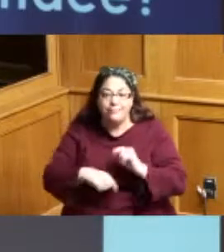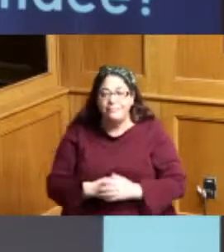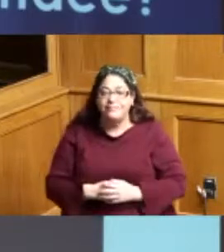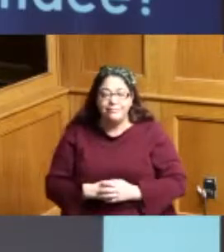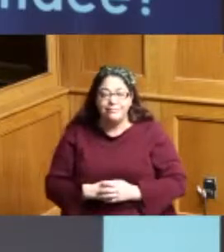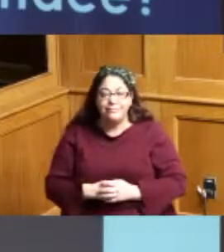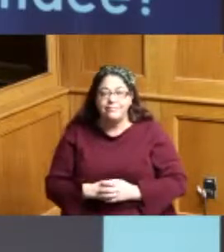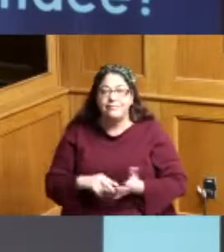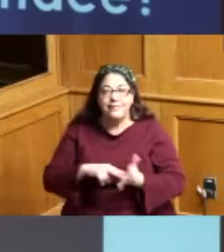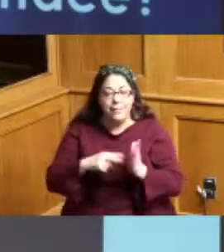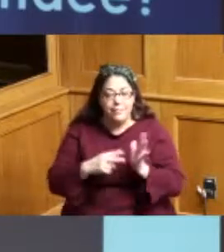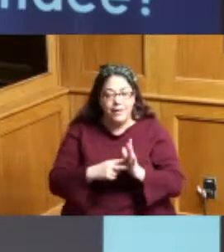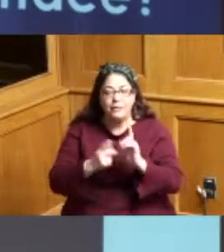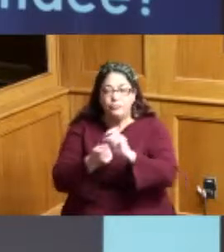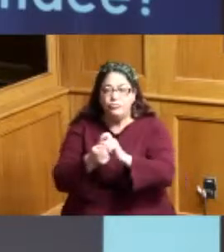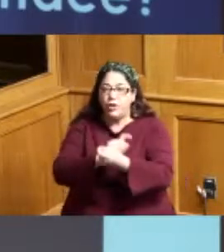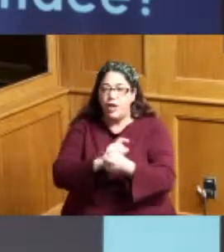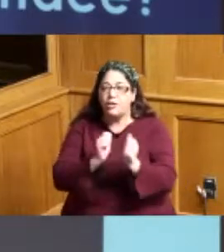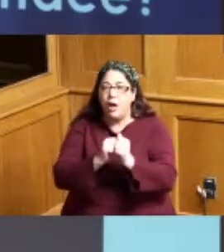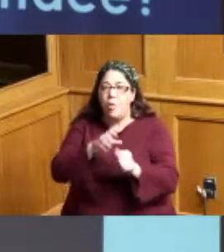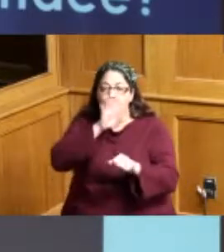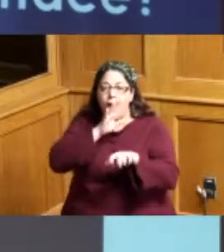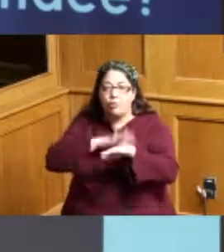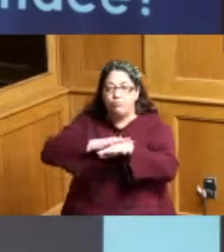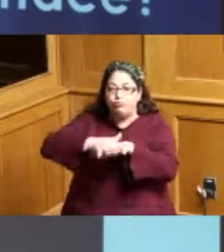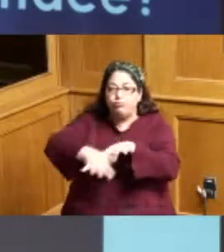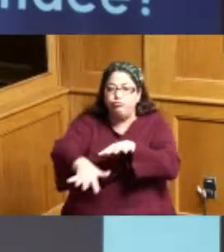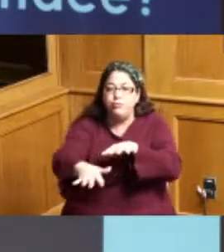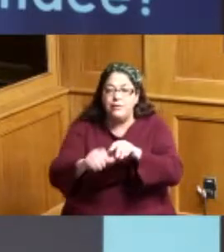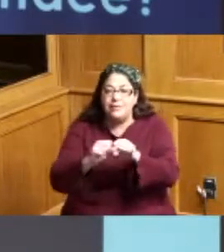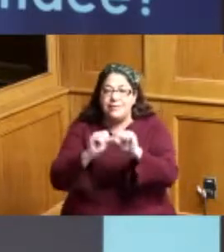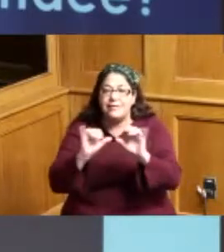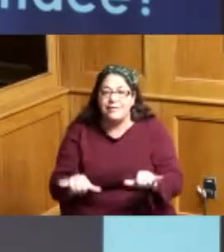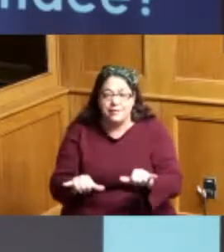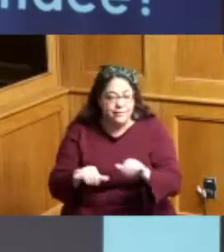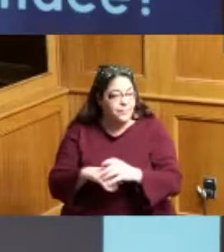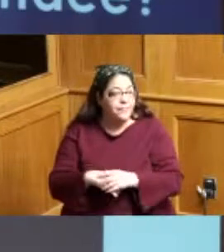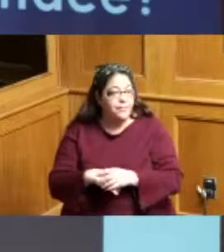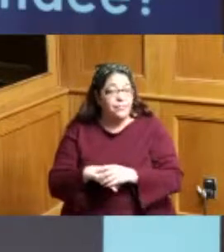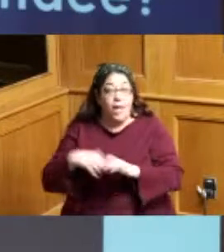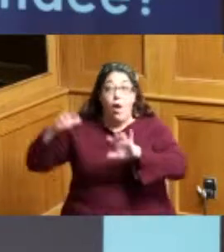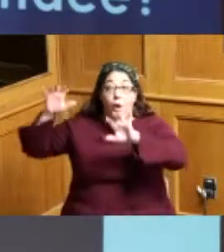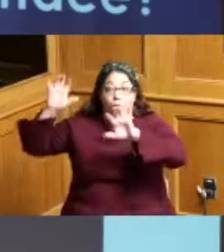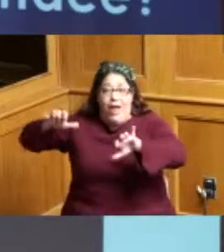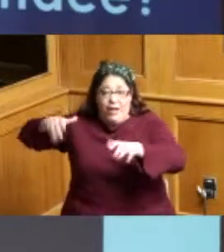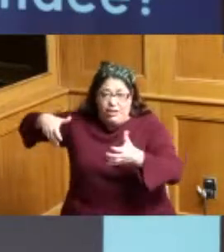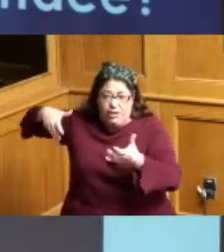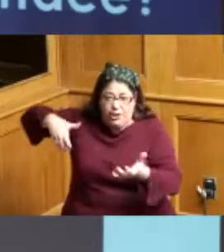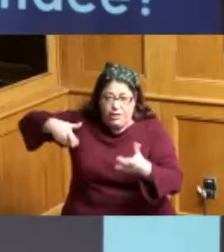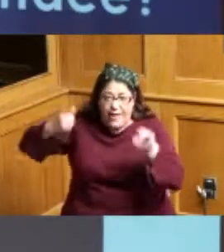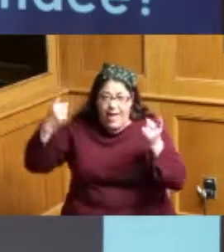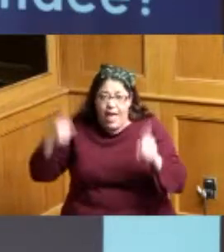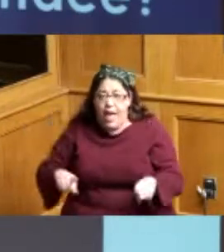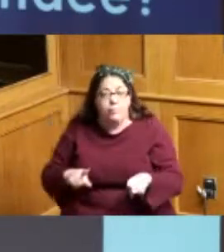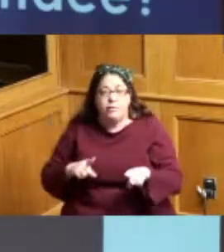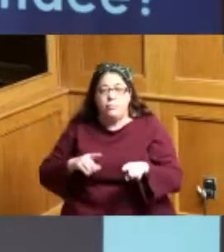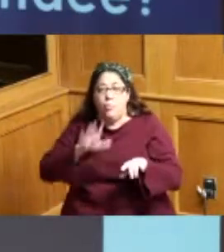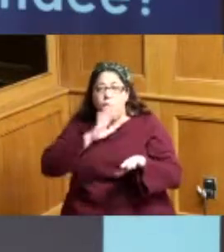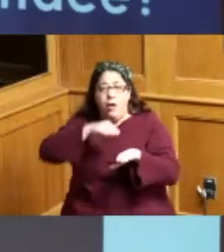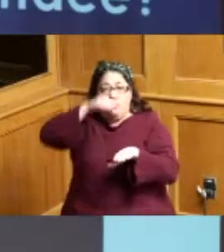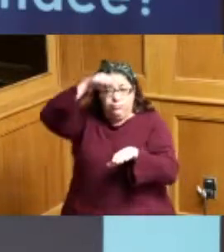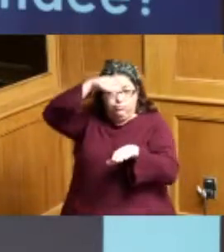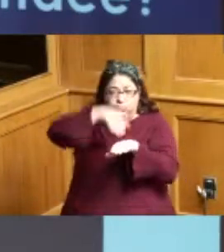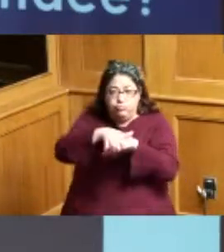to flows to the MSD service system when rain events occur the rain hits the impervious surface